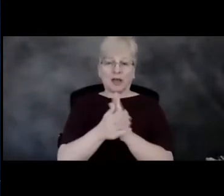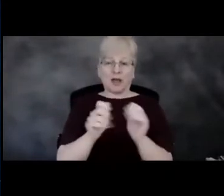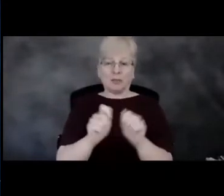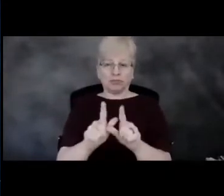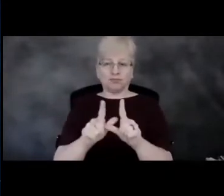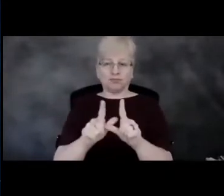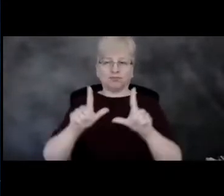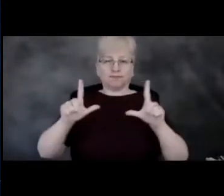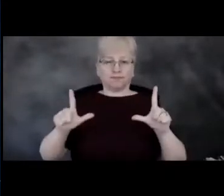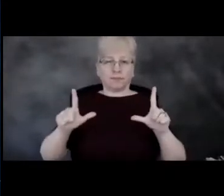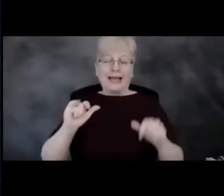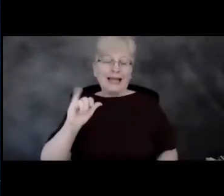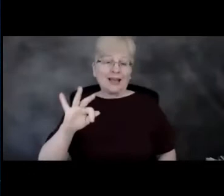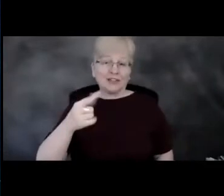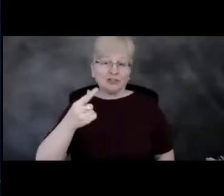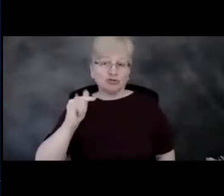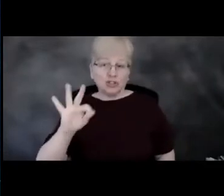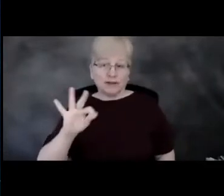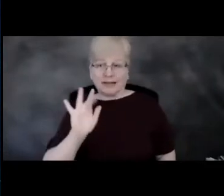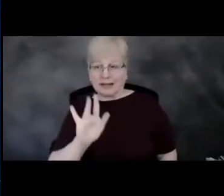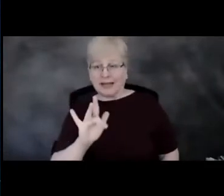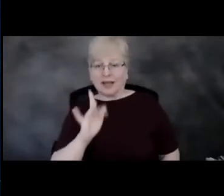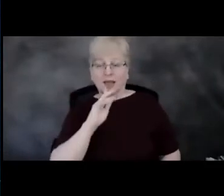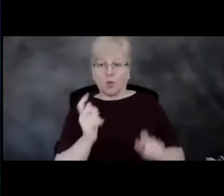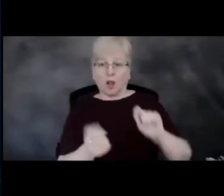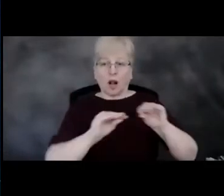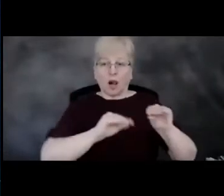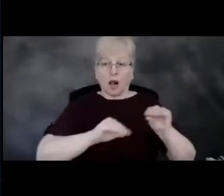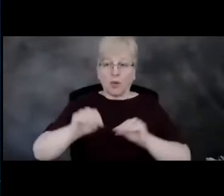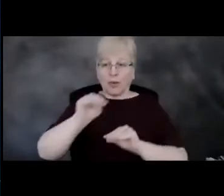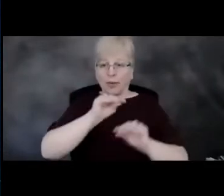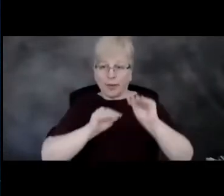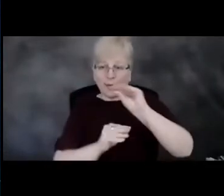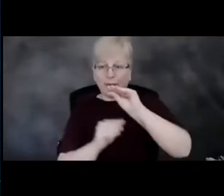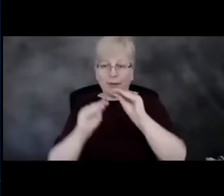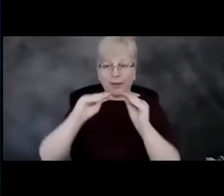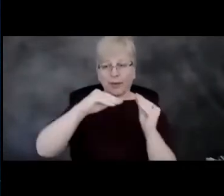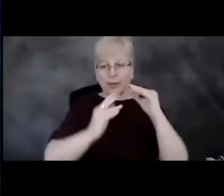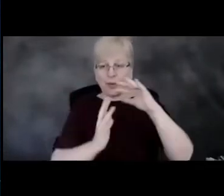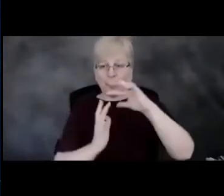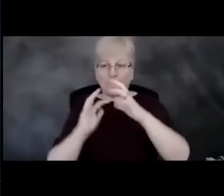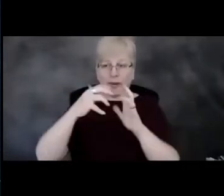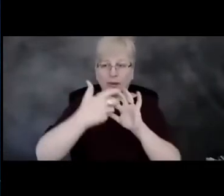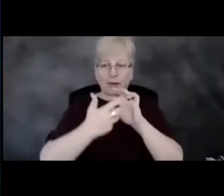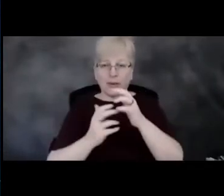16:54:48 that it is working, here's a chart. The advantage of doing that is that it will